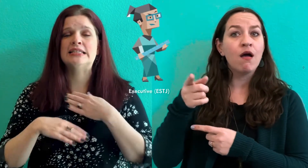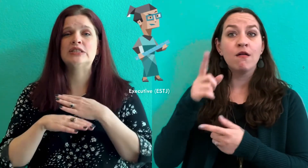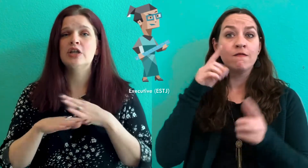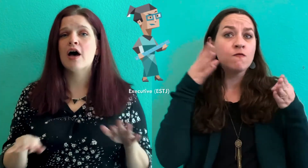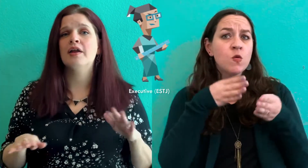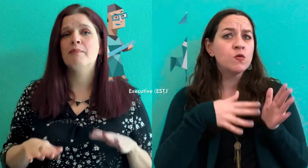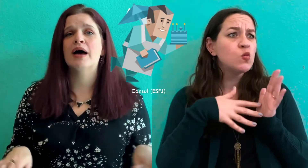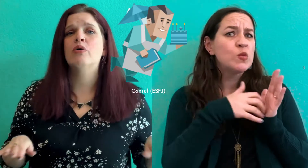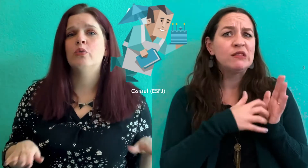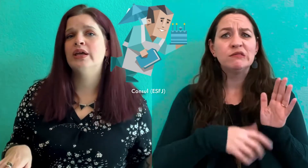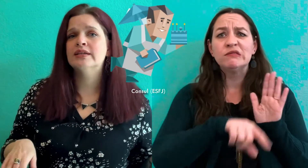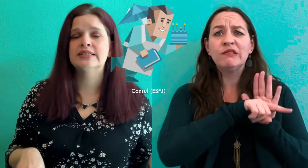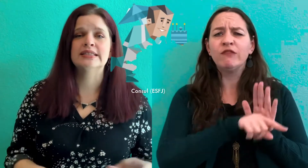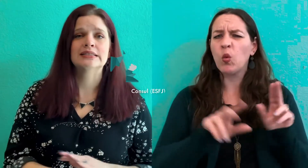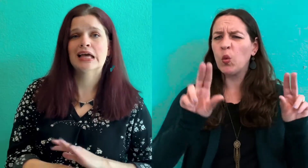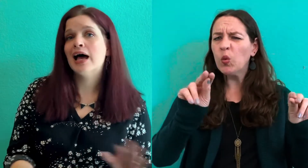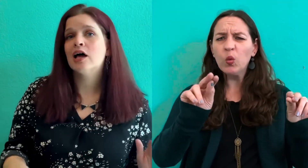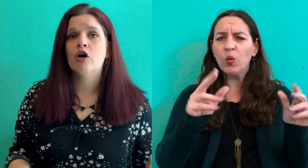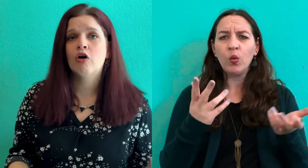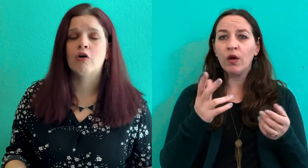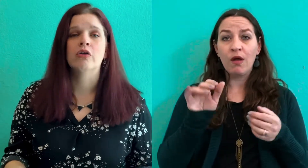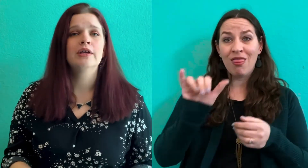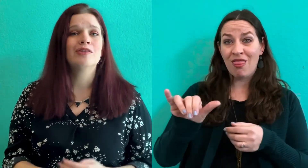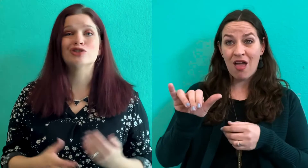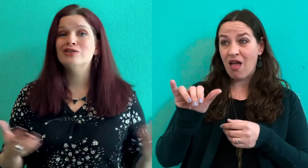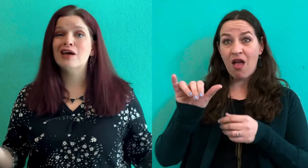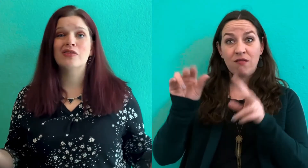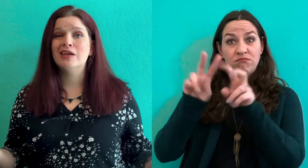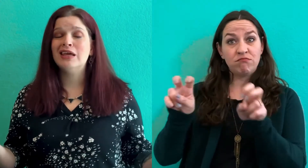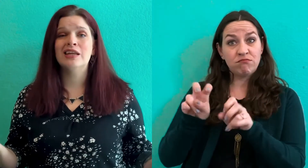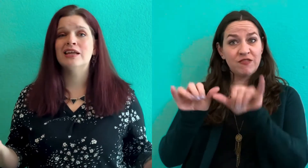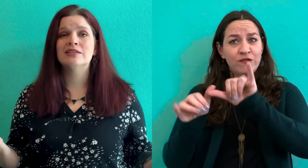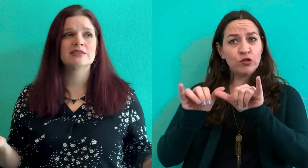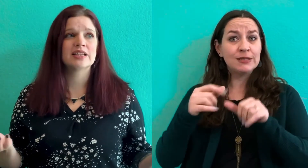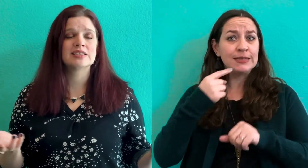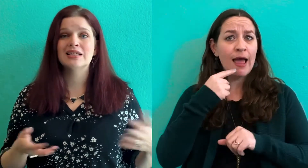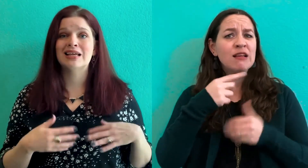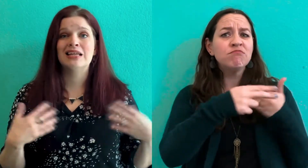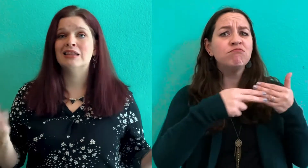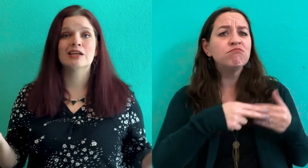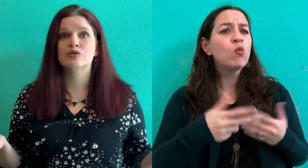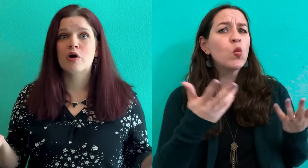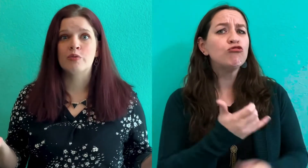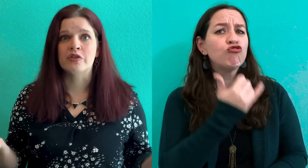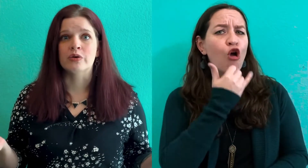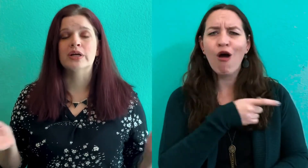is not about weaknesses at all. There's nothing in it that says anything is wrong with you.